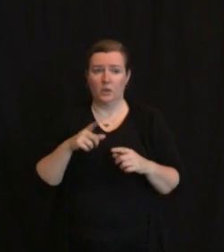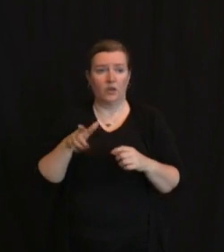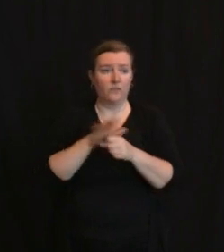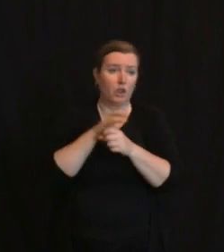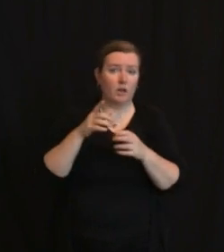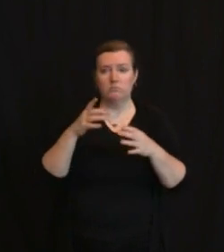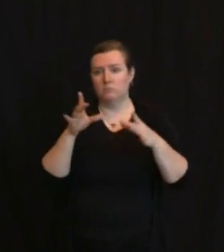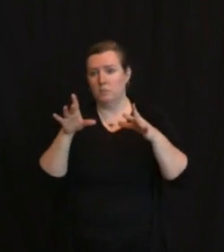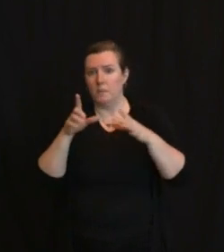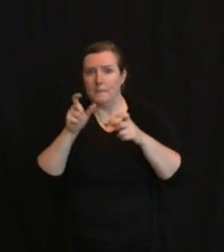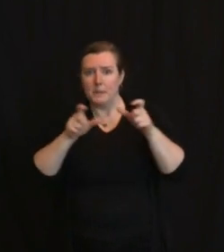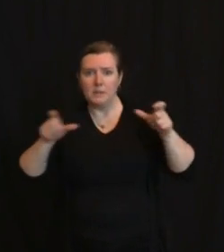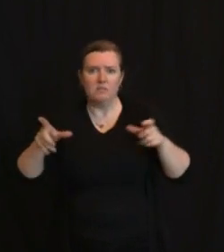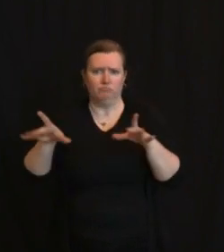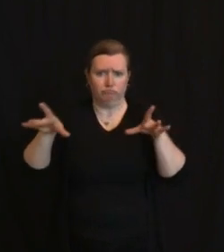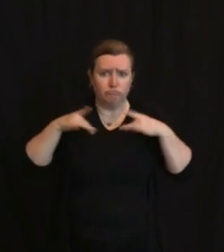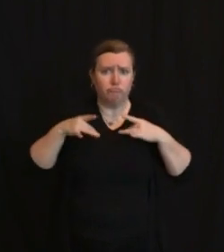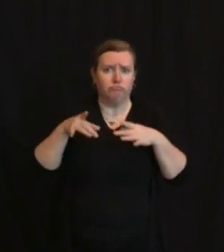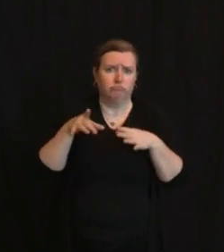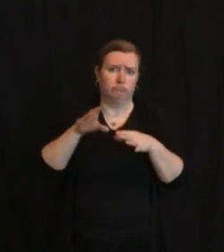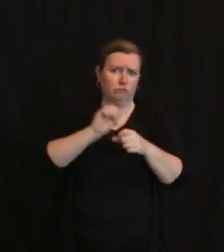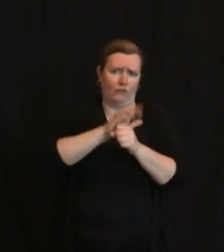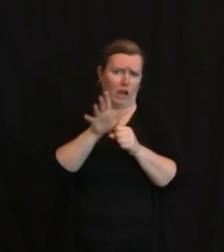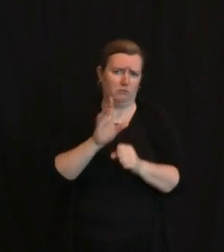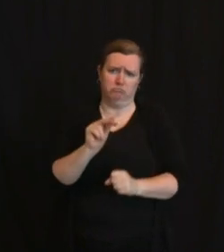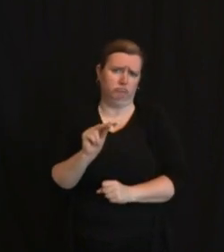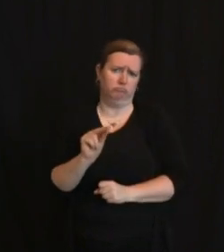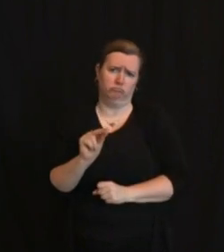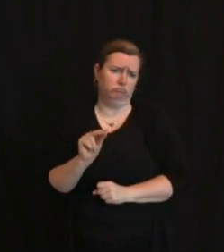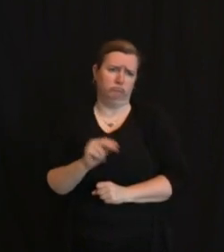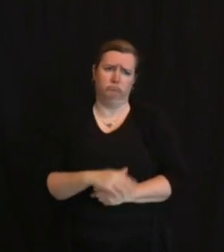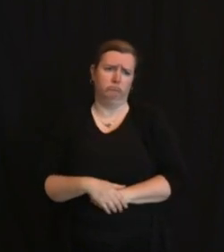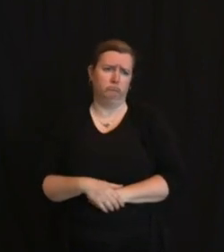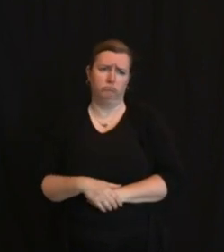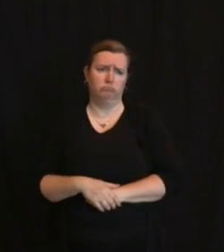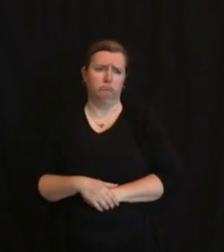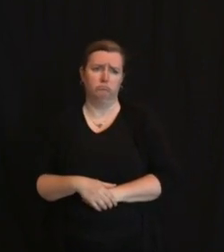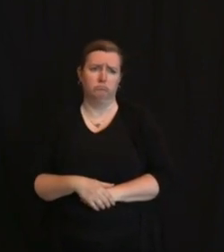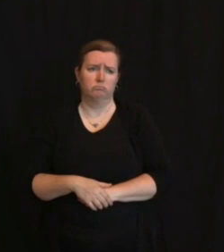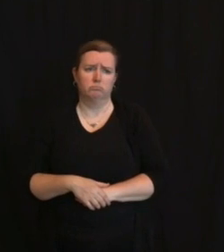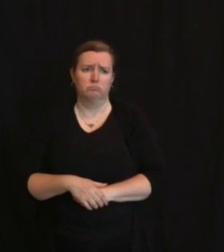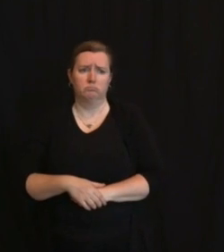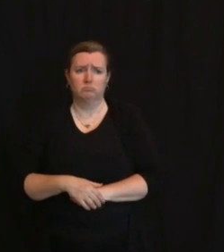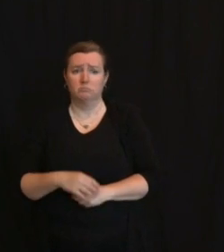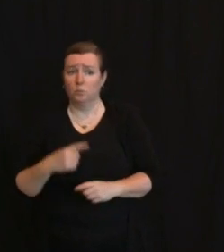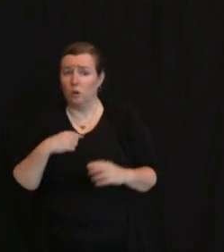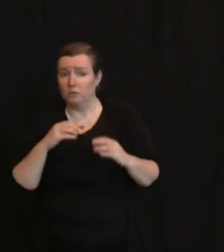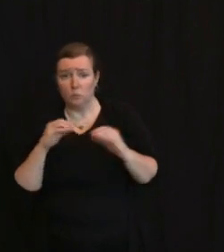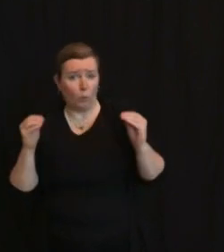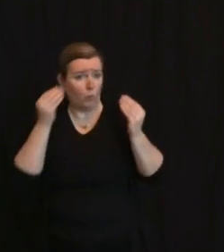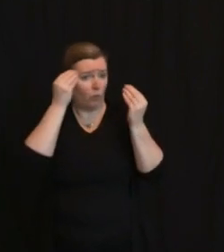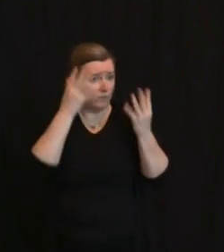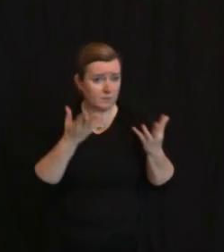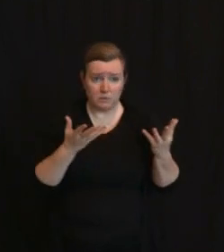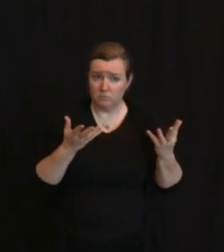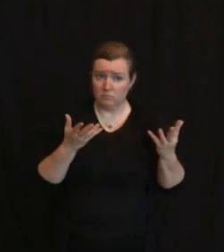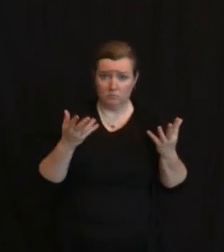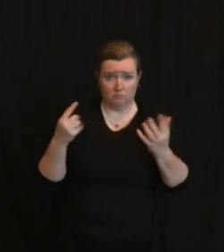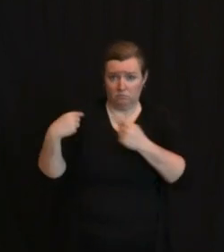THE FULL UNIVERSE OF FOLKS WHO HAVE BEEN INFECTED, WE KNOW THAT PART OF THIS IS BECAUSE WE